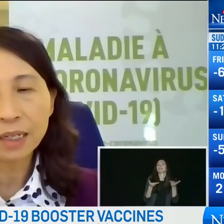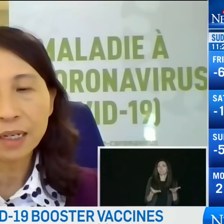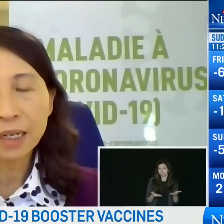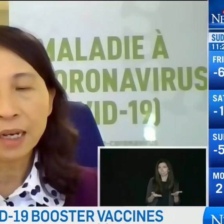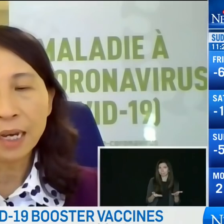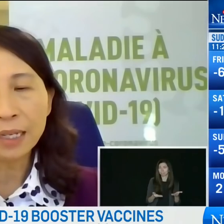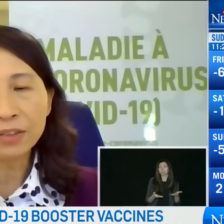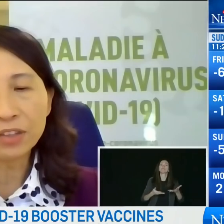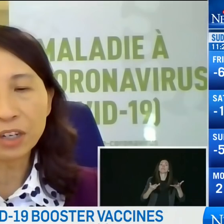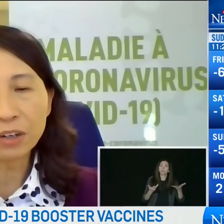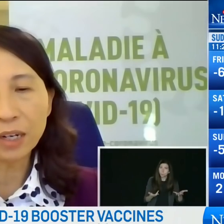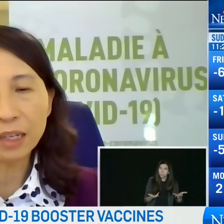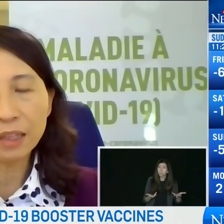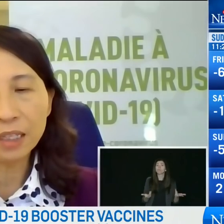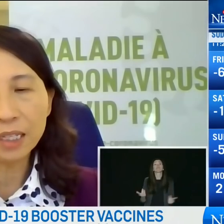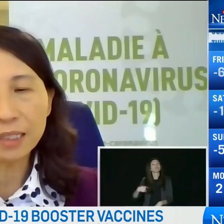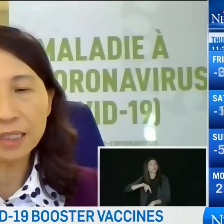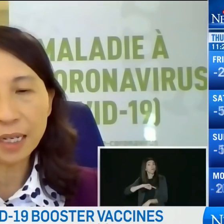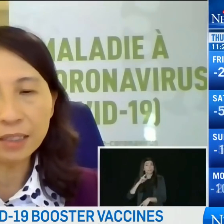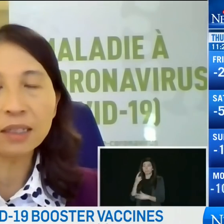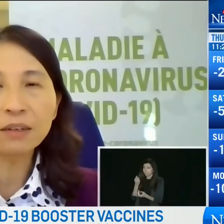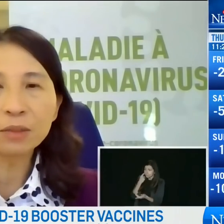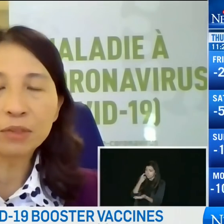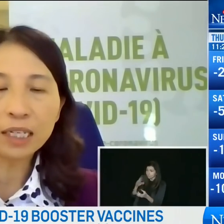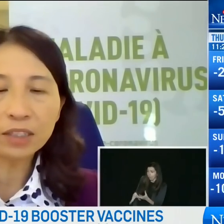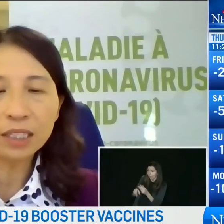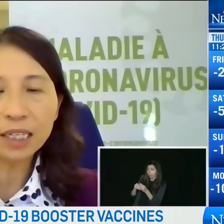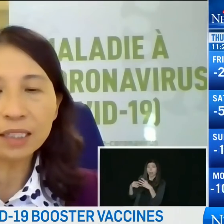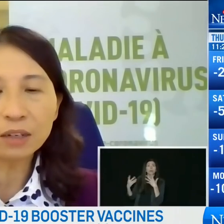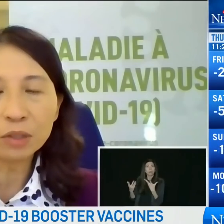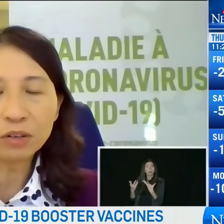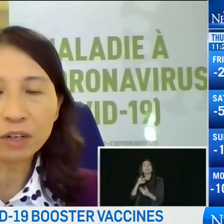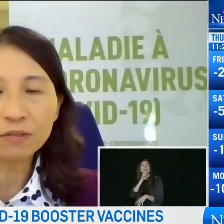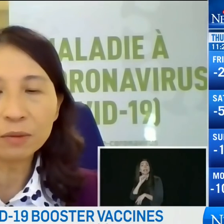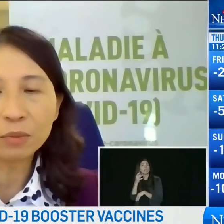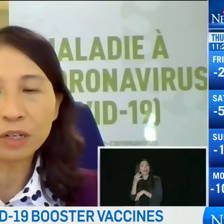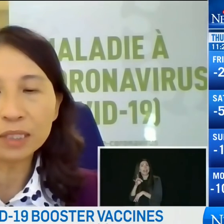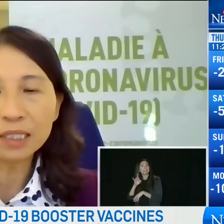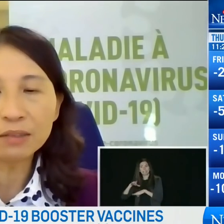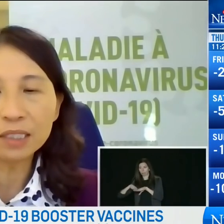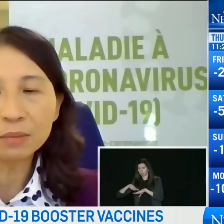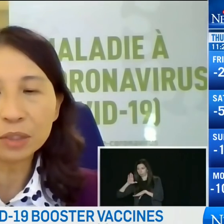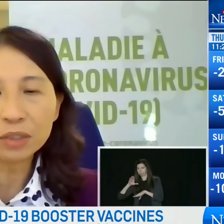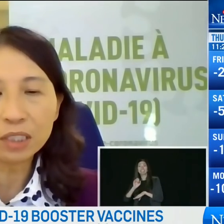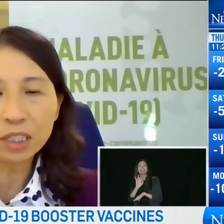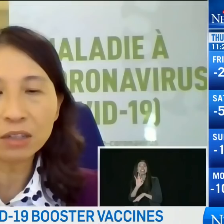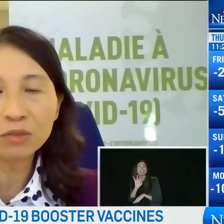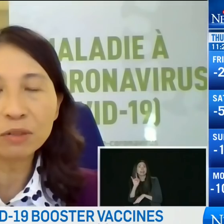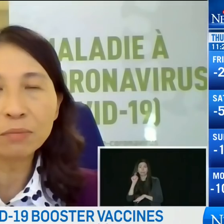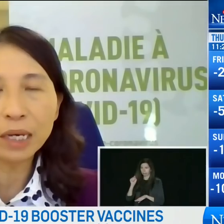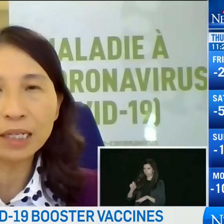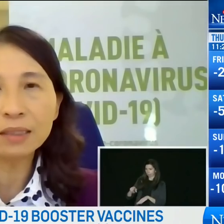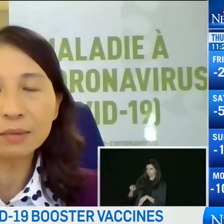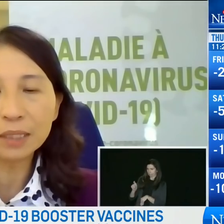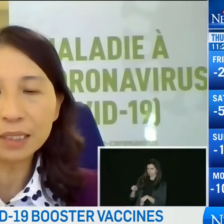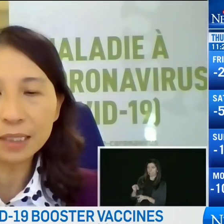WE'VE JUST DESCRIBED TO PERSONS